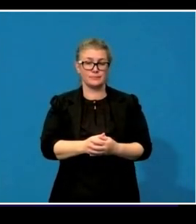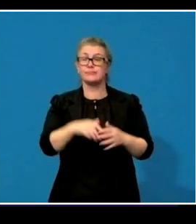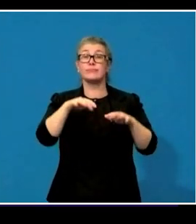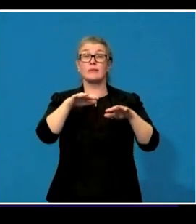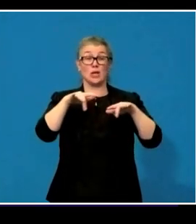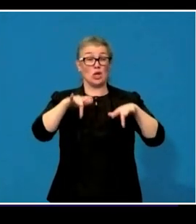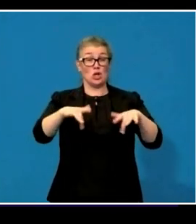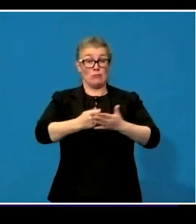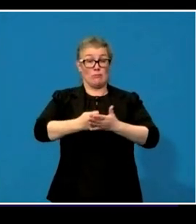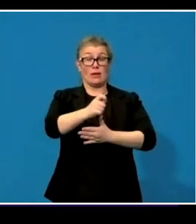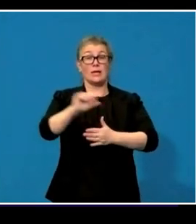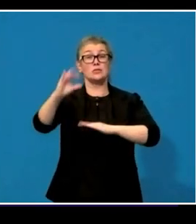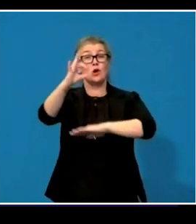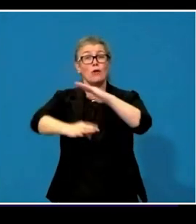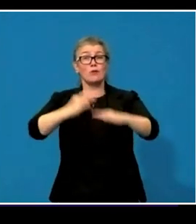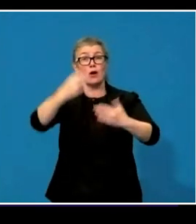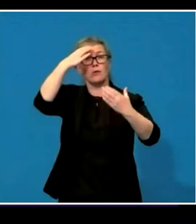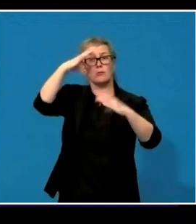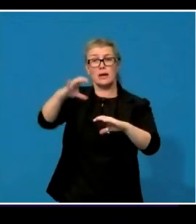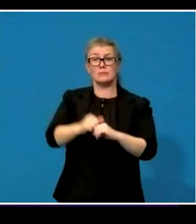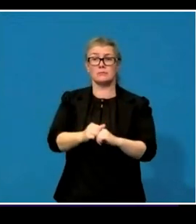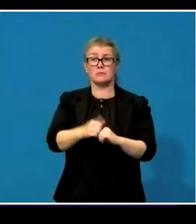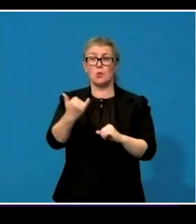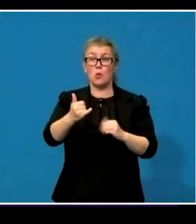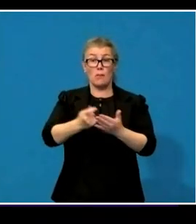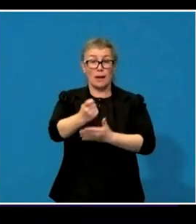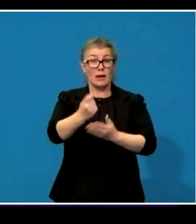It doesn't pay for somebody to be there with him to be able to ensure his safety and